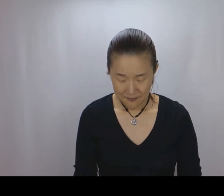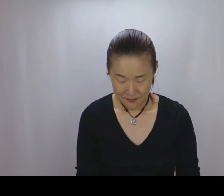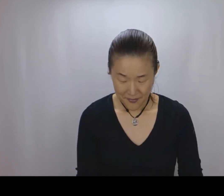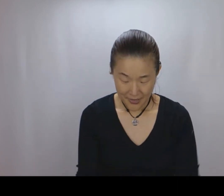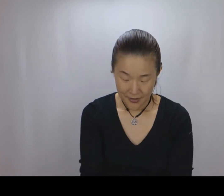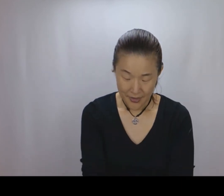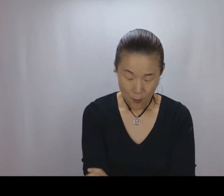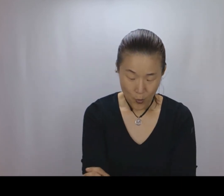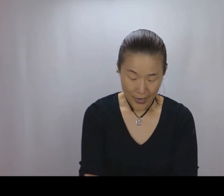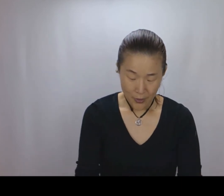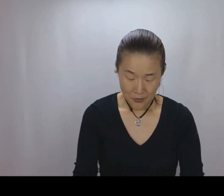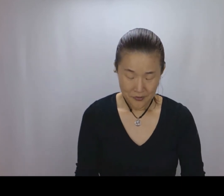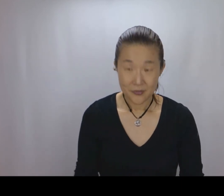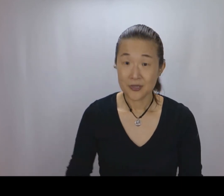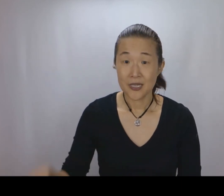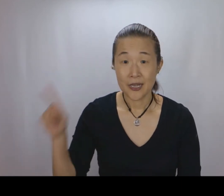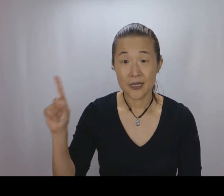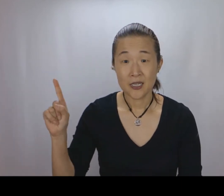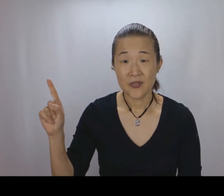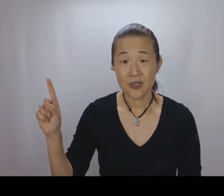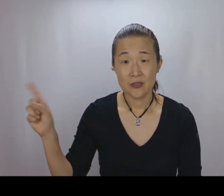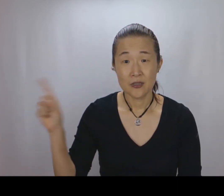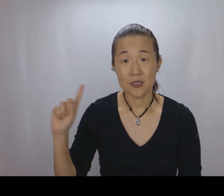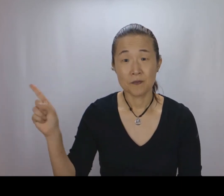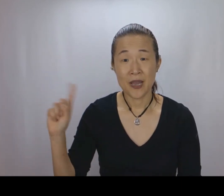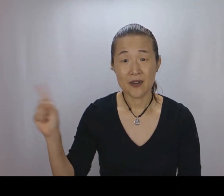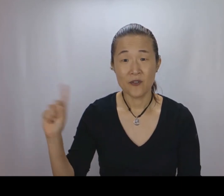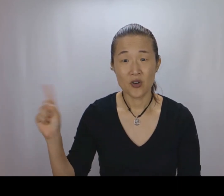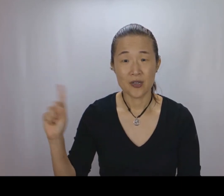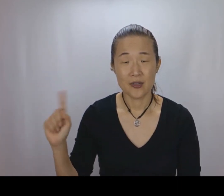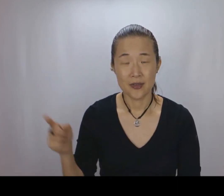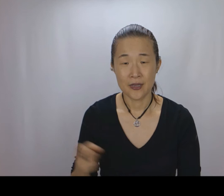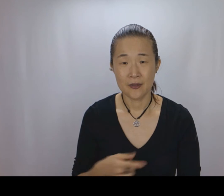Where. You take an index finger and just back and forth,